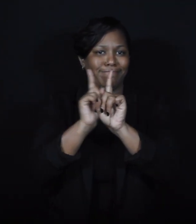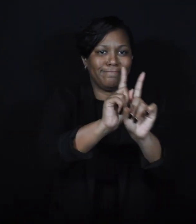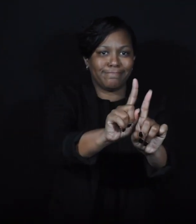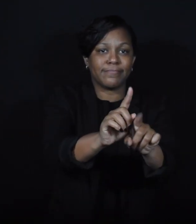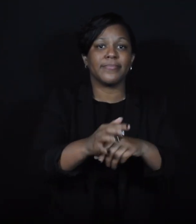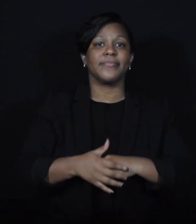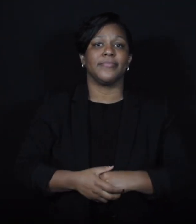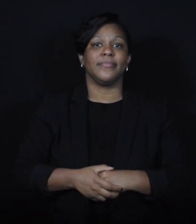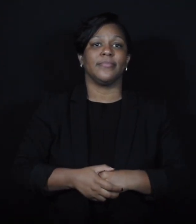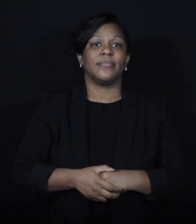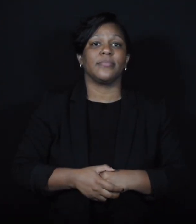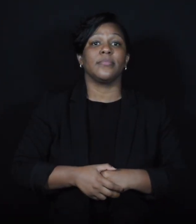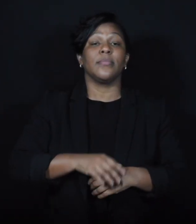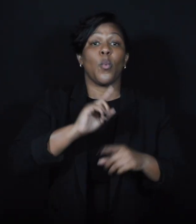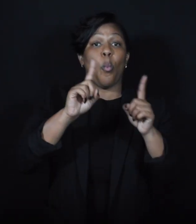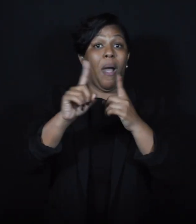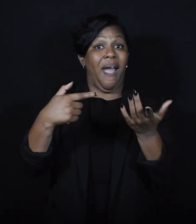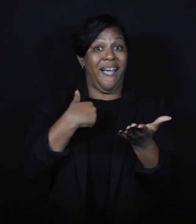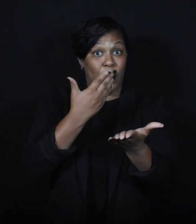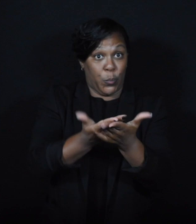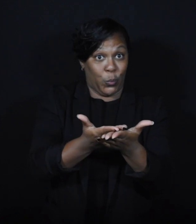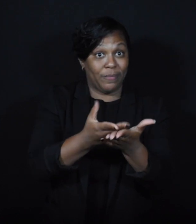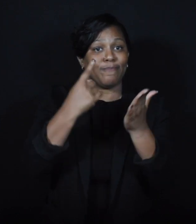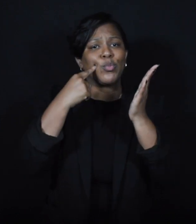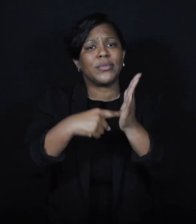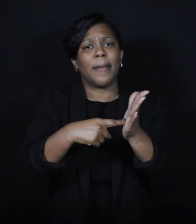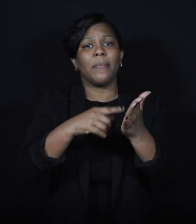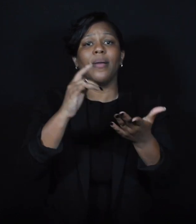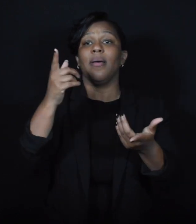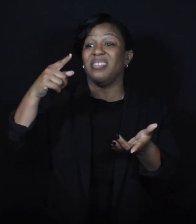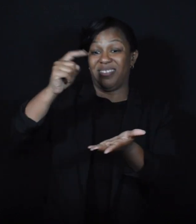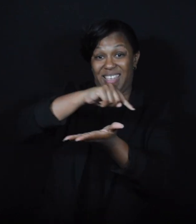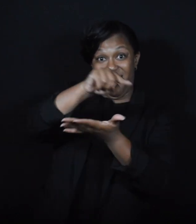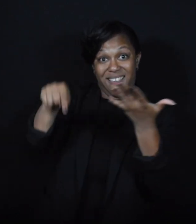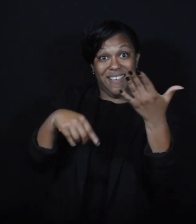and that document must show your name and the address.